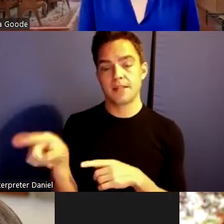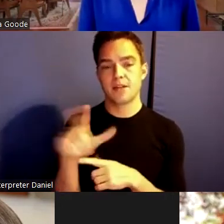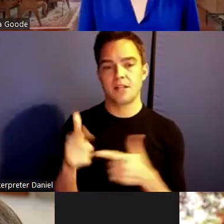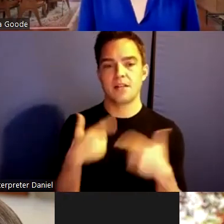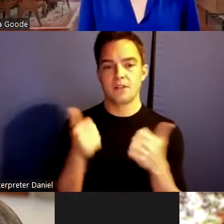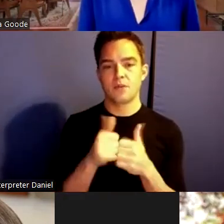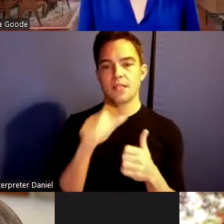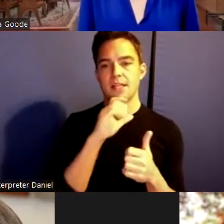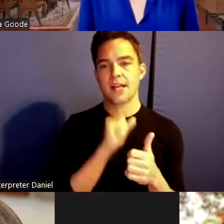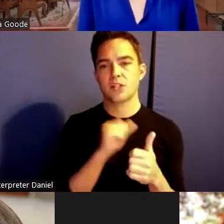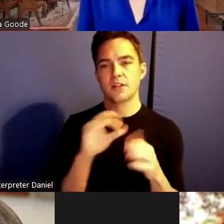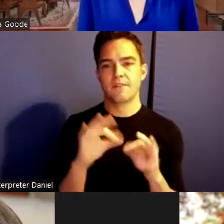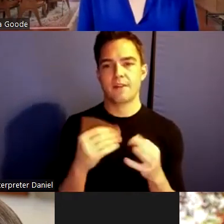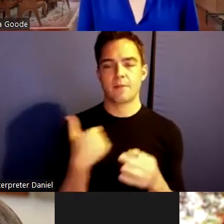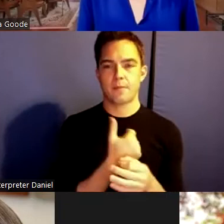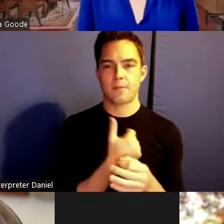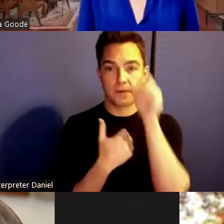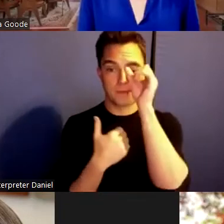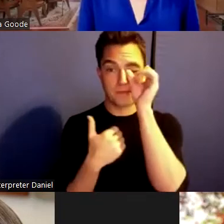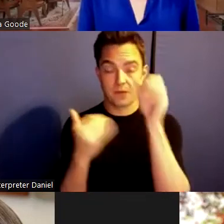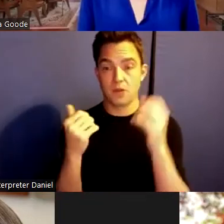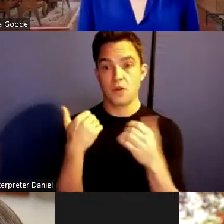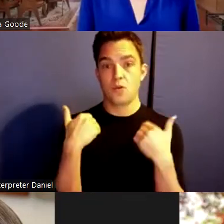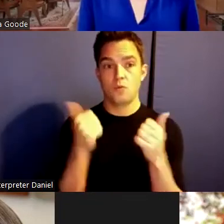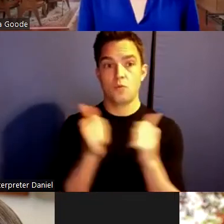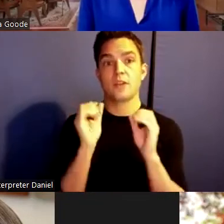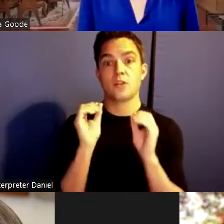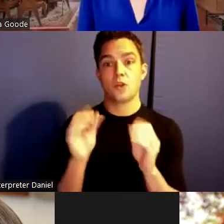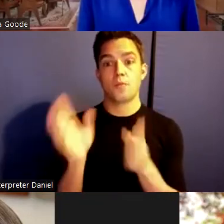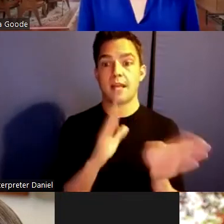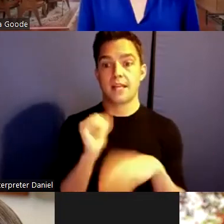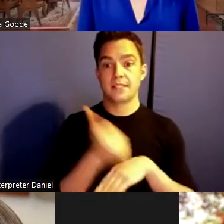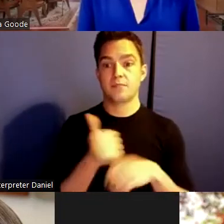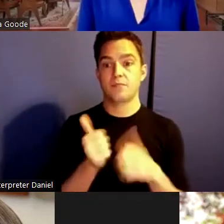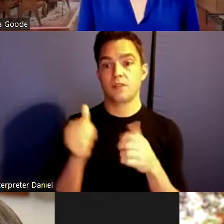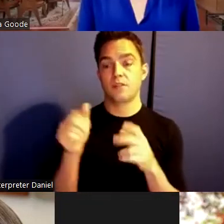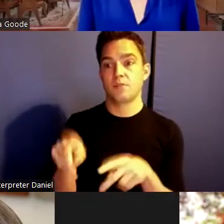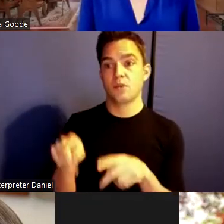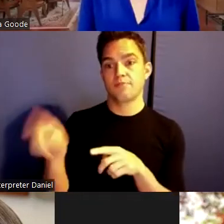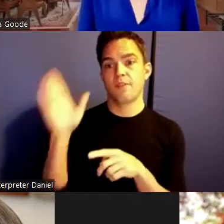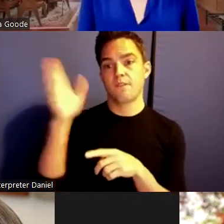aging family member with no plan in place for the individual's future. We really need to do